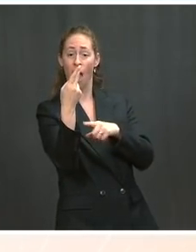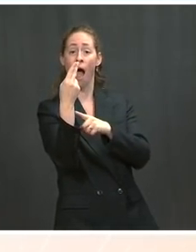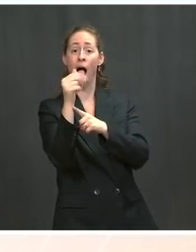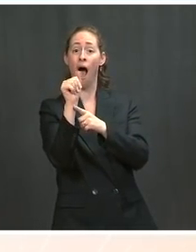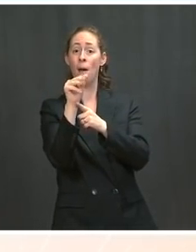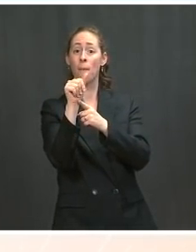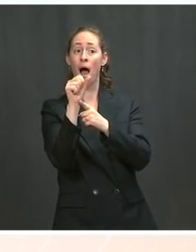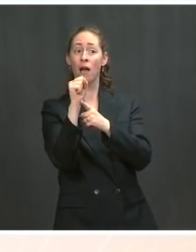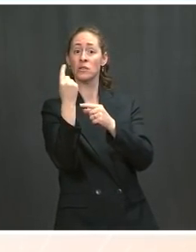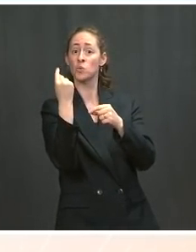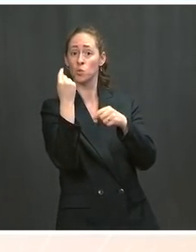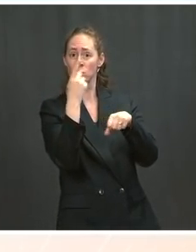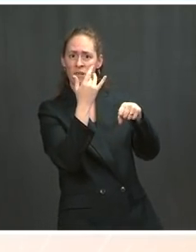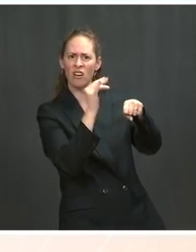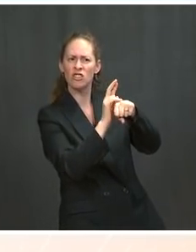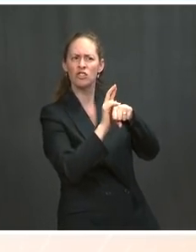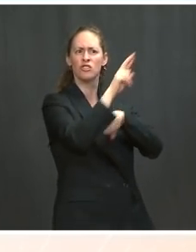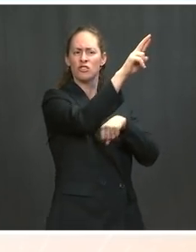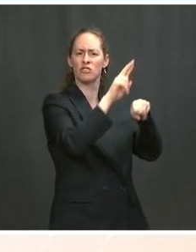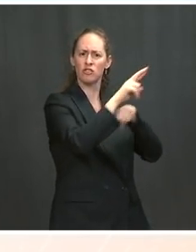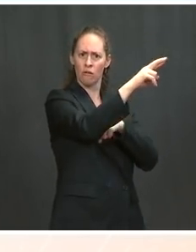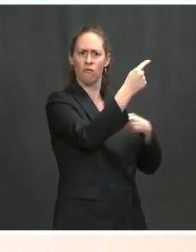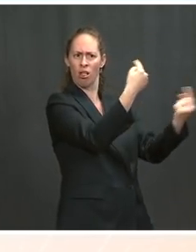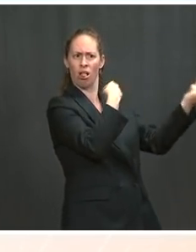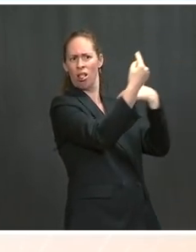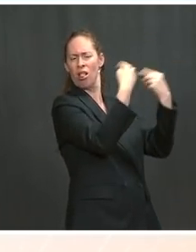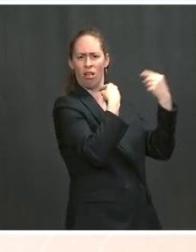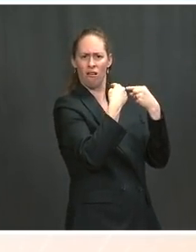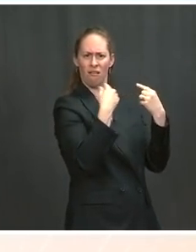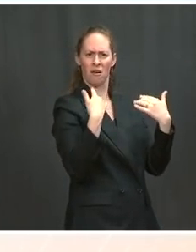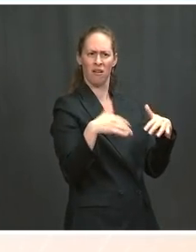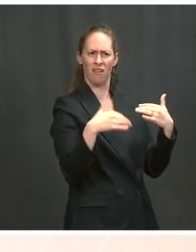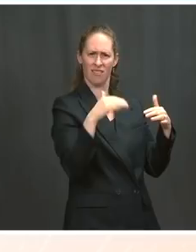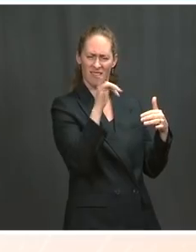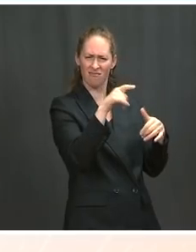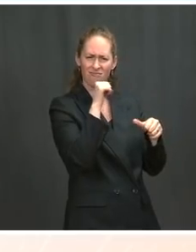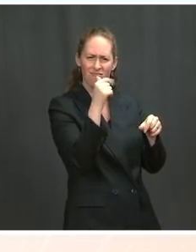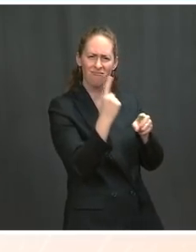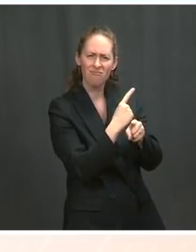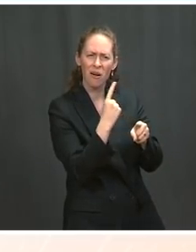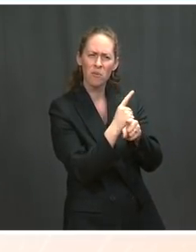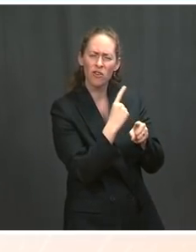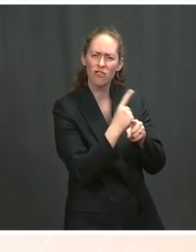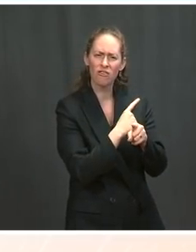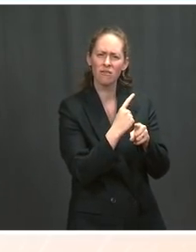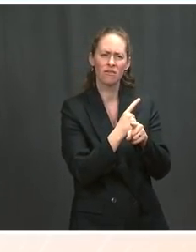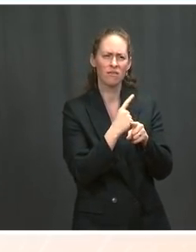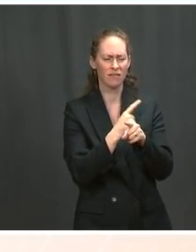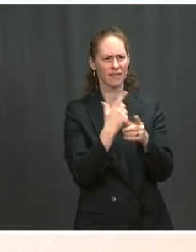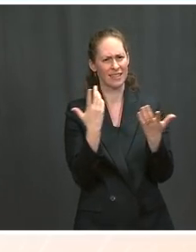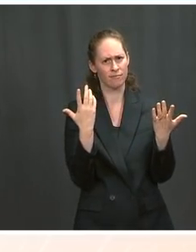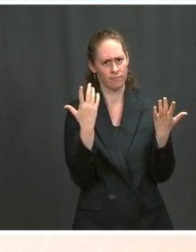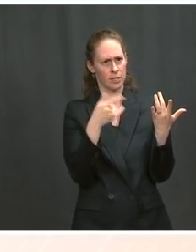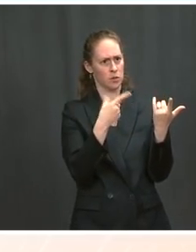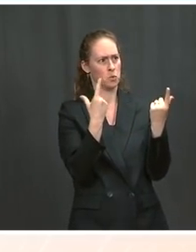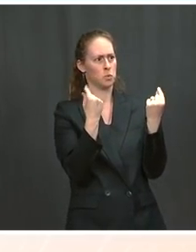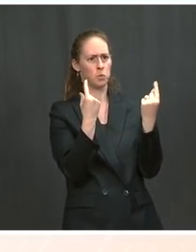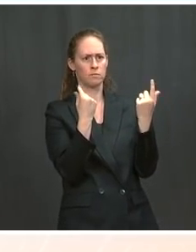is not self-defense. So he certainly reiterated that, but also reiterated the need to move to deescalate the situation on the ground.